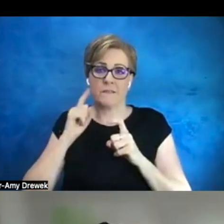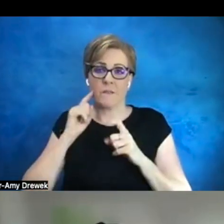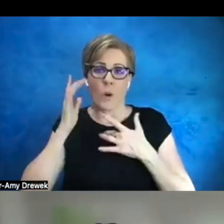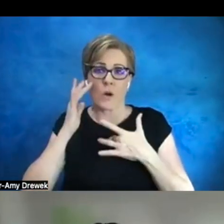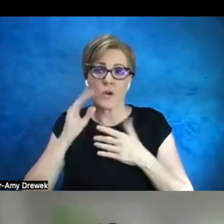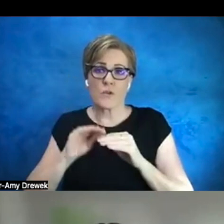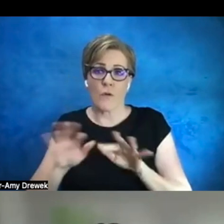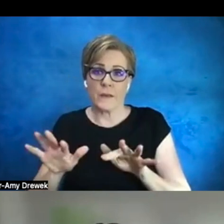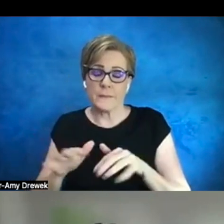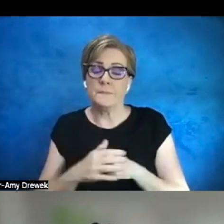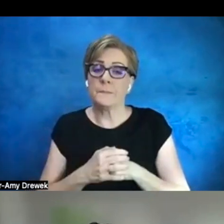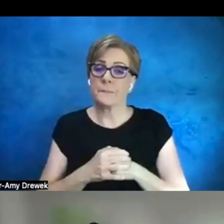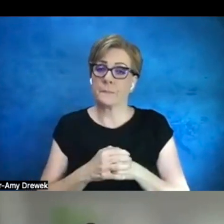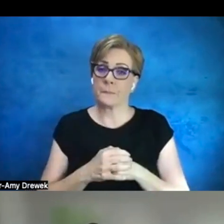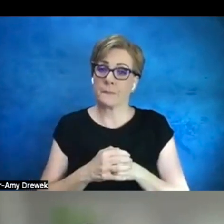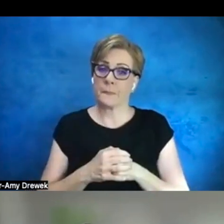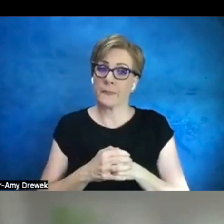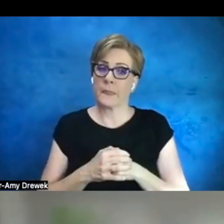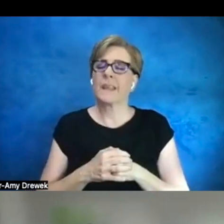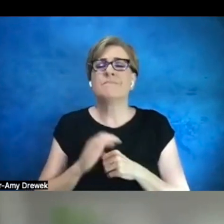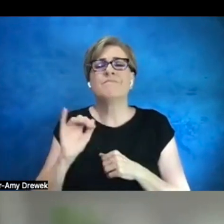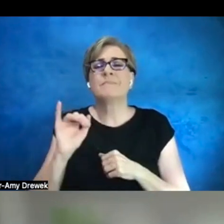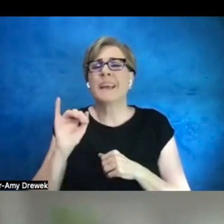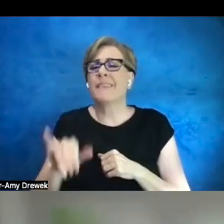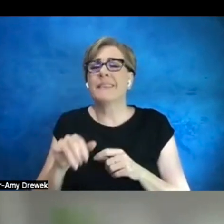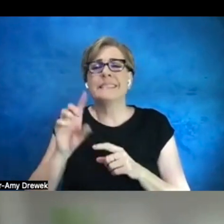Of course, this is not a requirement of DMD events.